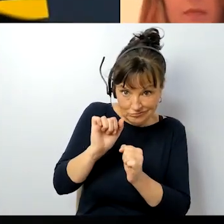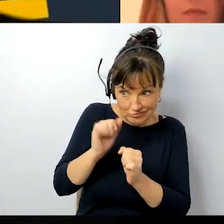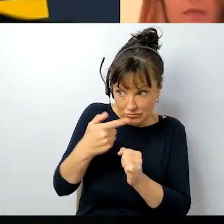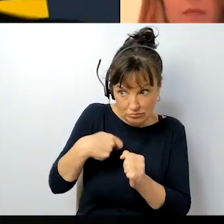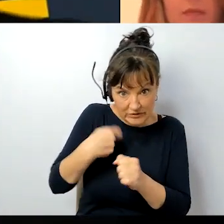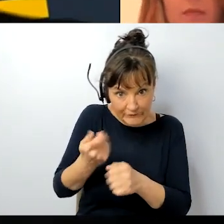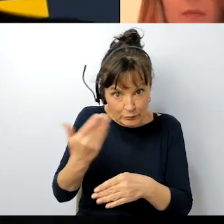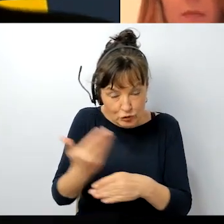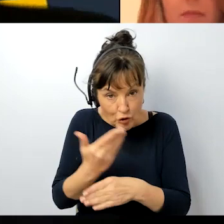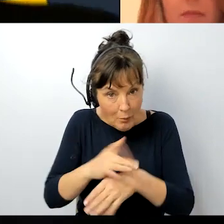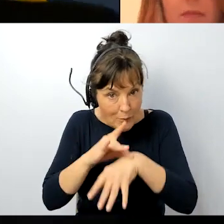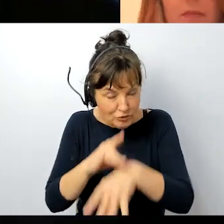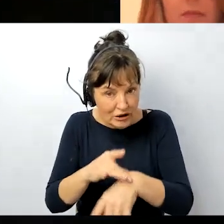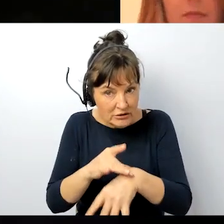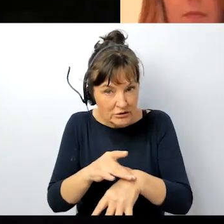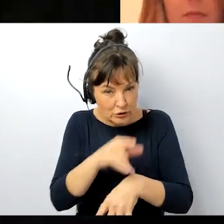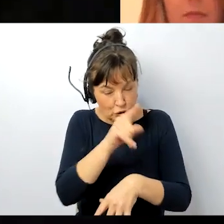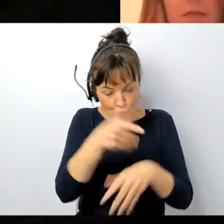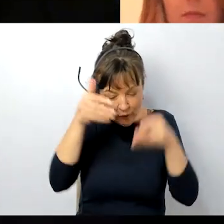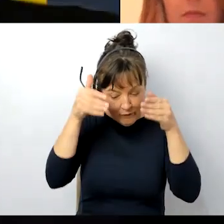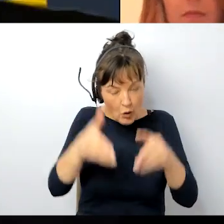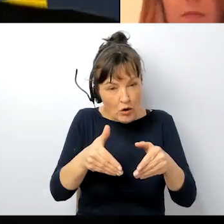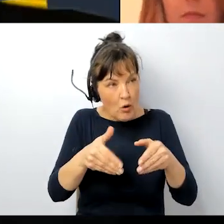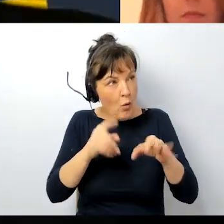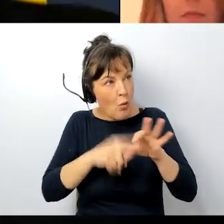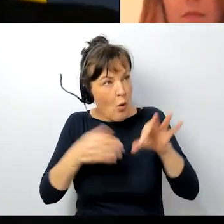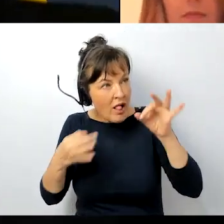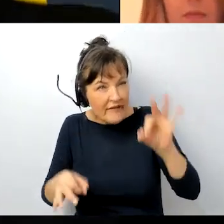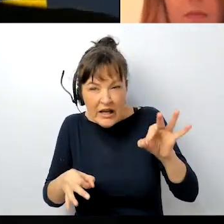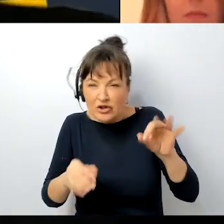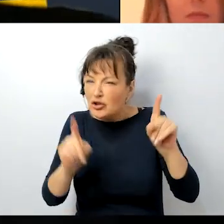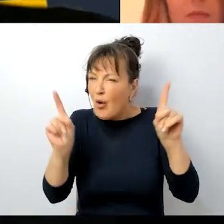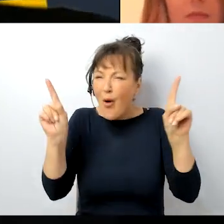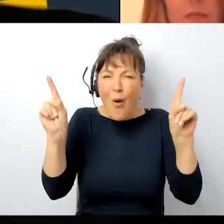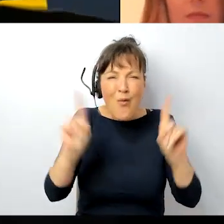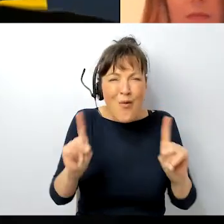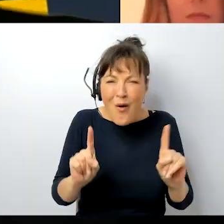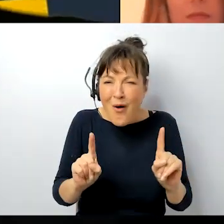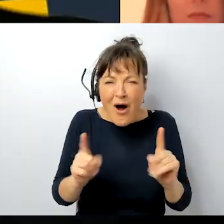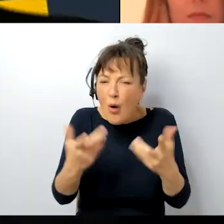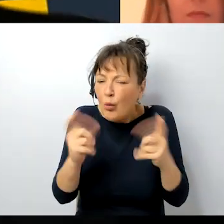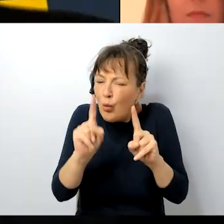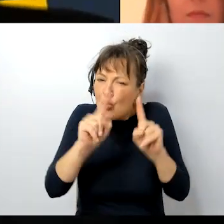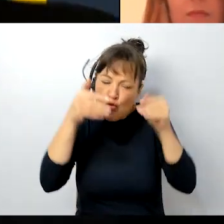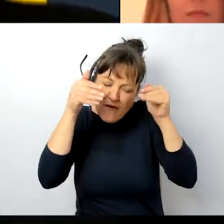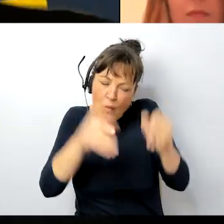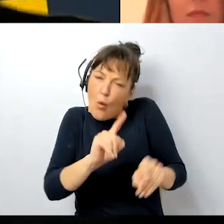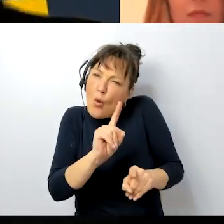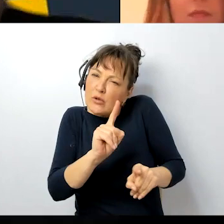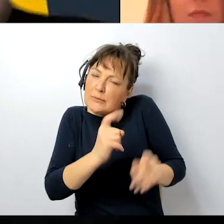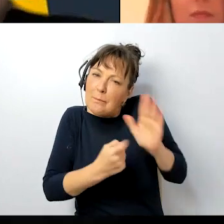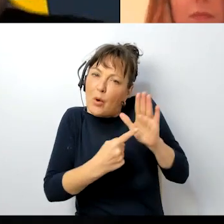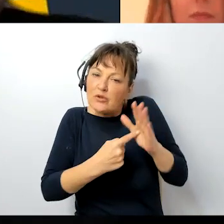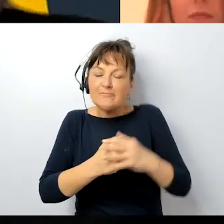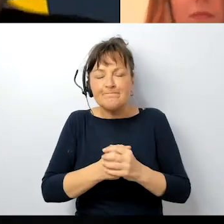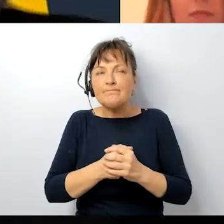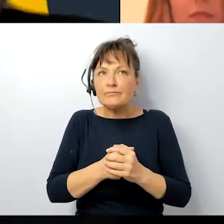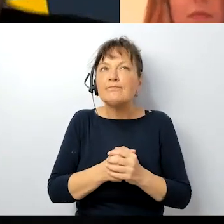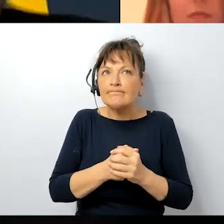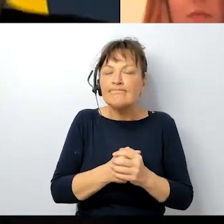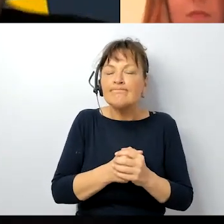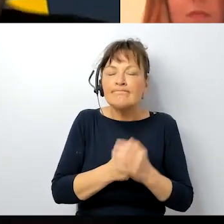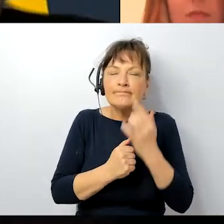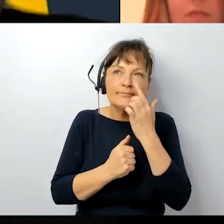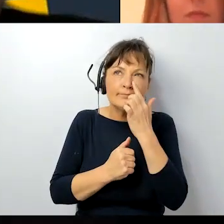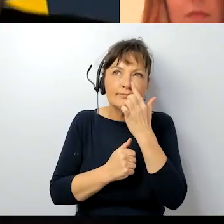hiring them. Is it focused really on grades and qualifications or is there another focus?There is